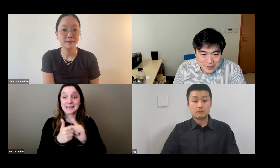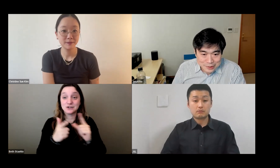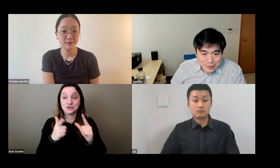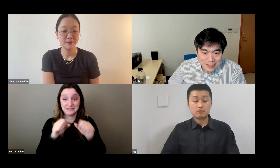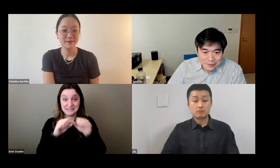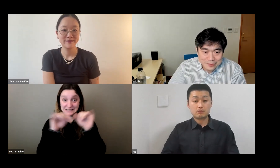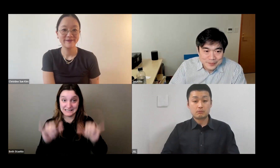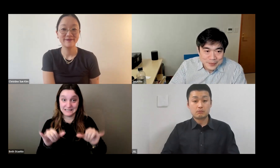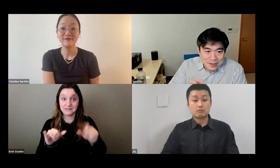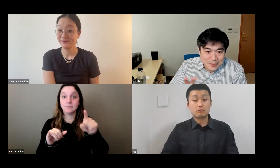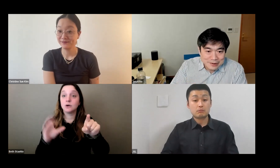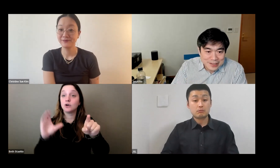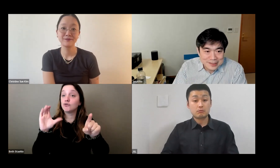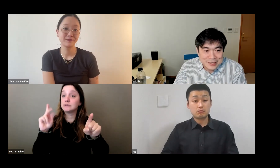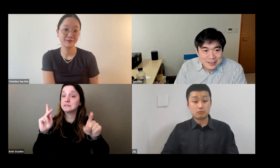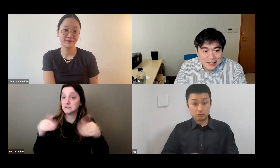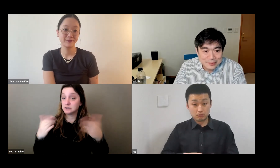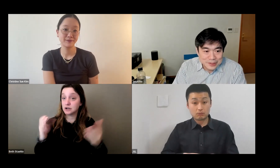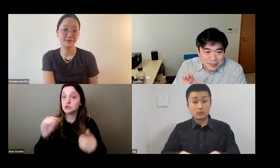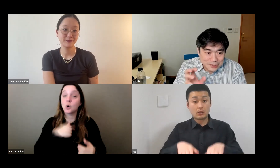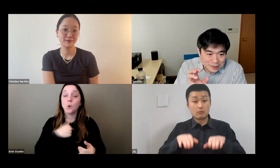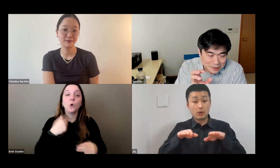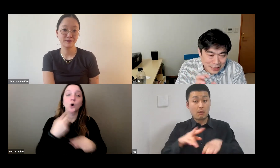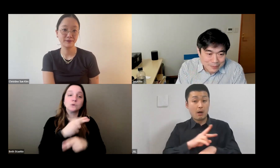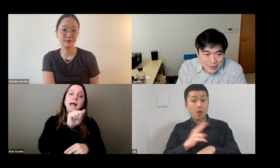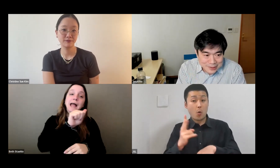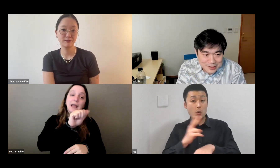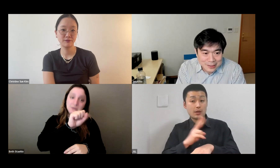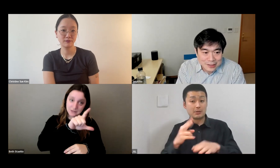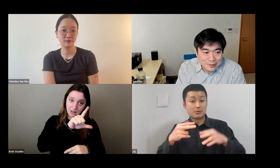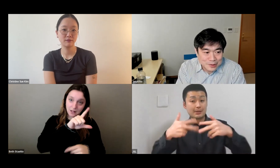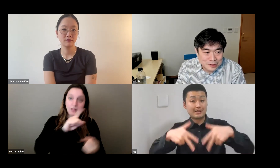So we have American Sign Language, Japanese Sign Language,